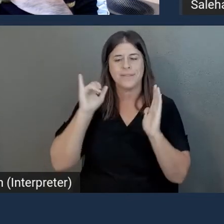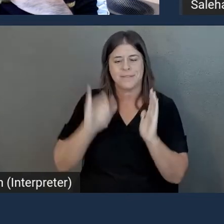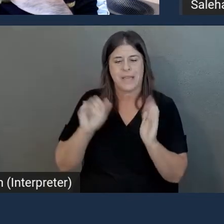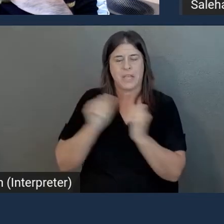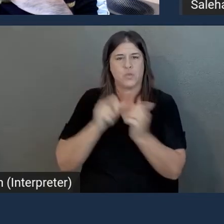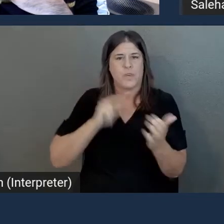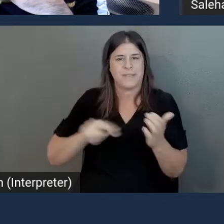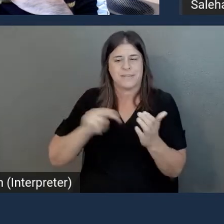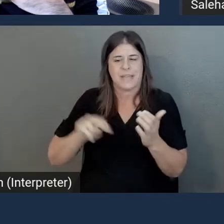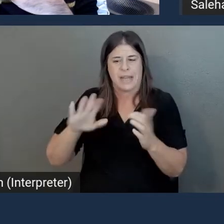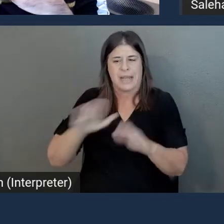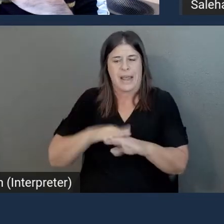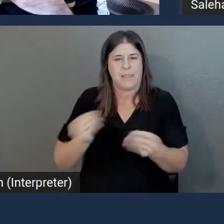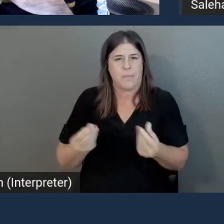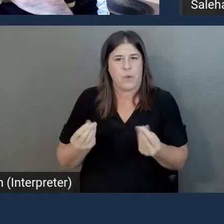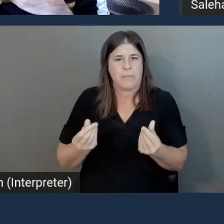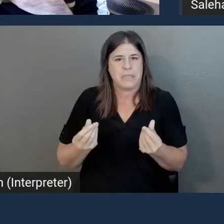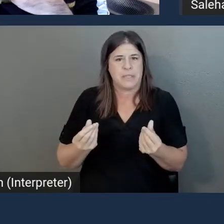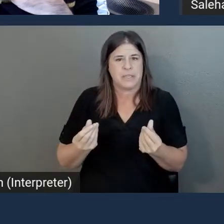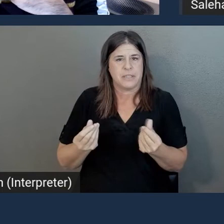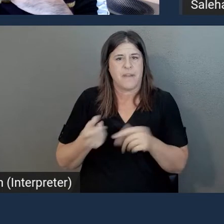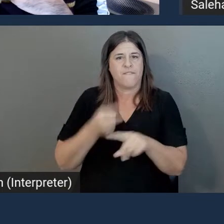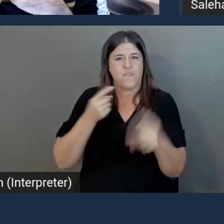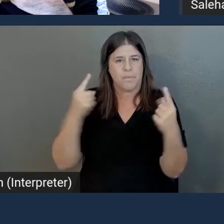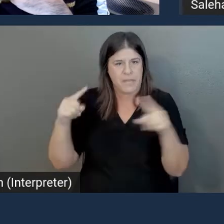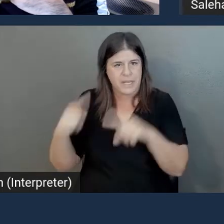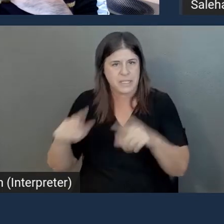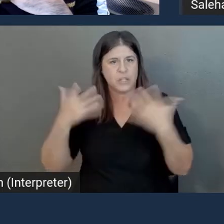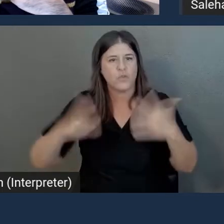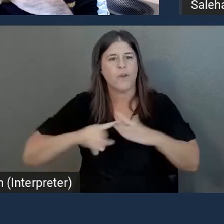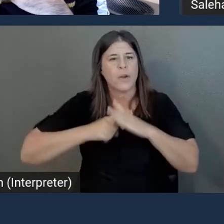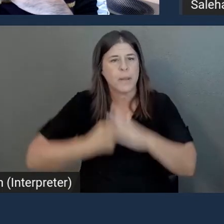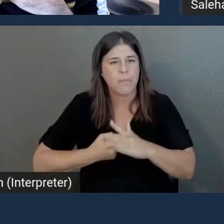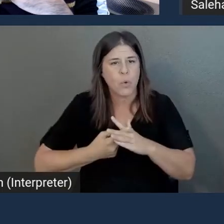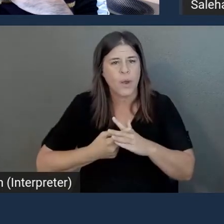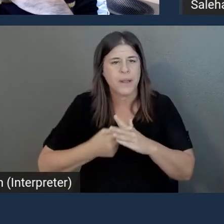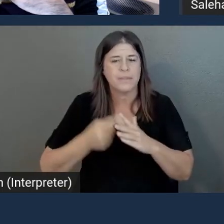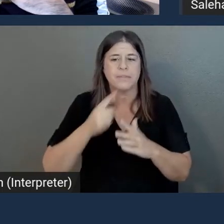of the instance you have deployed as the Collector. So, if you do choose to do so,